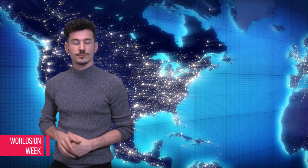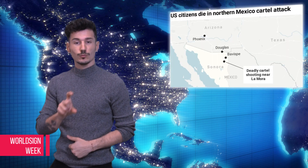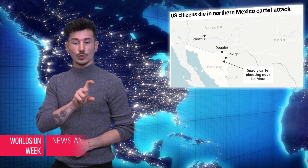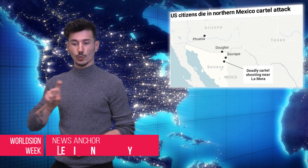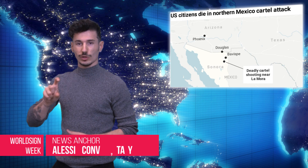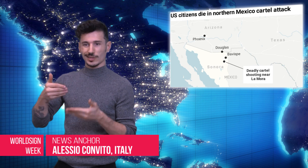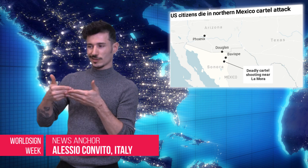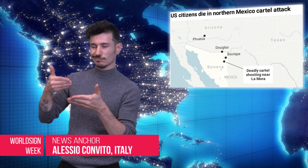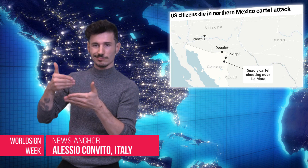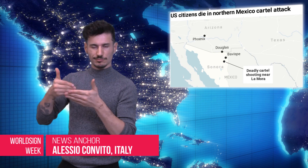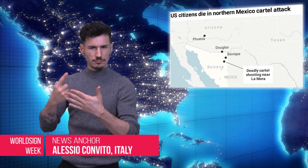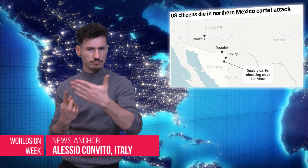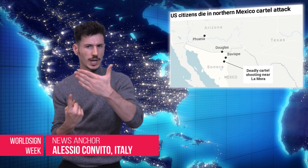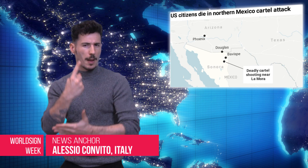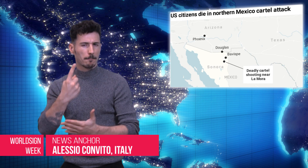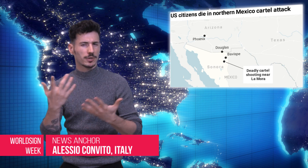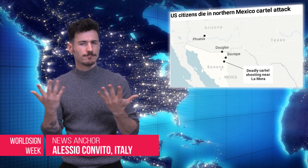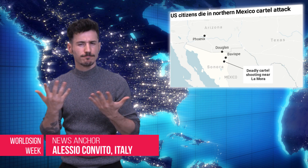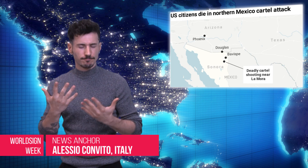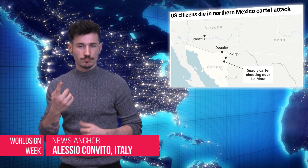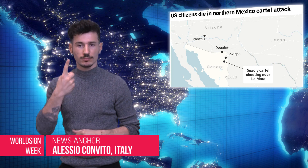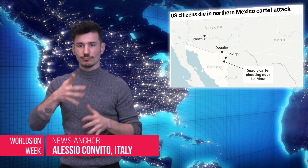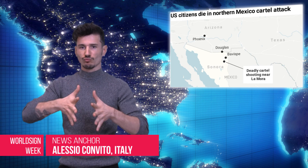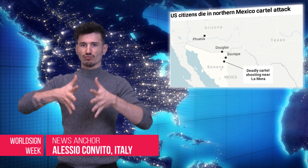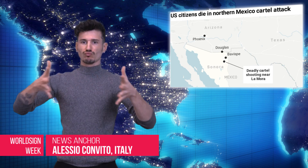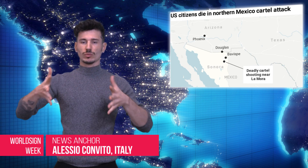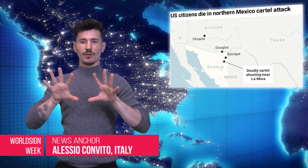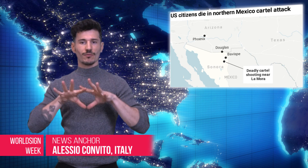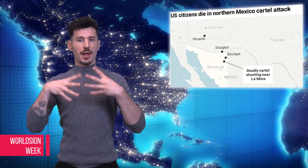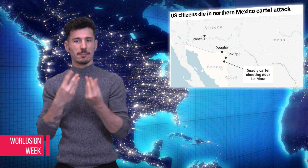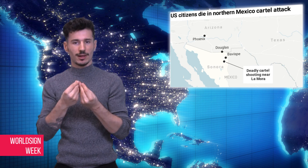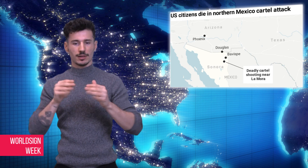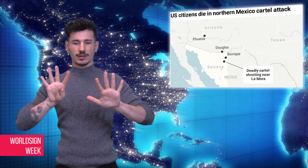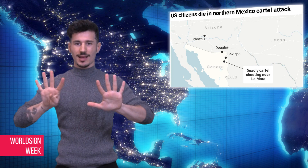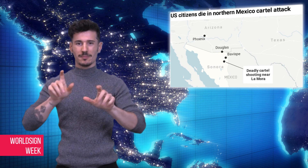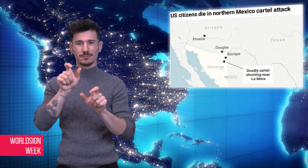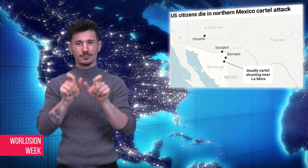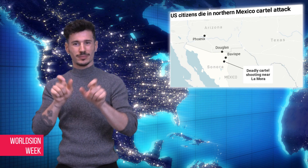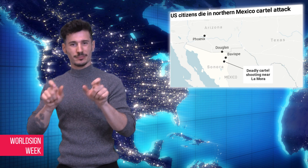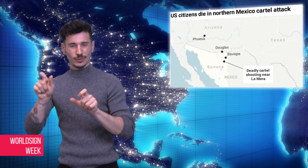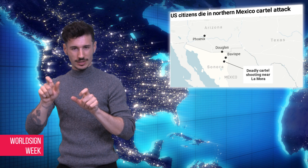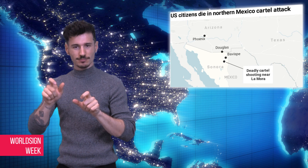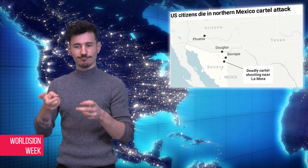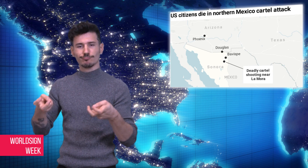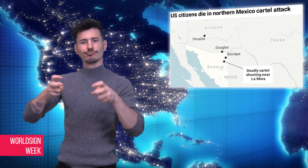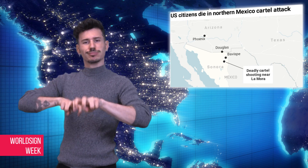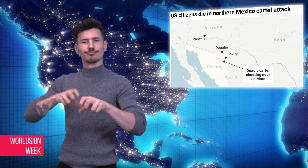[Alessio]: Earlier this week, criminal gang members